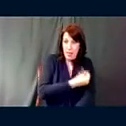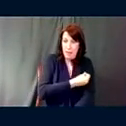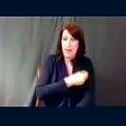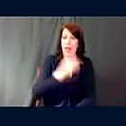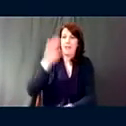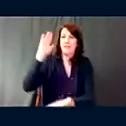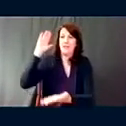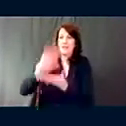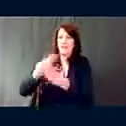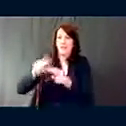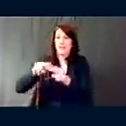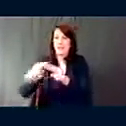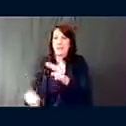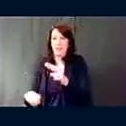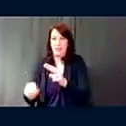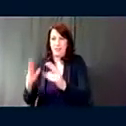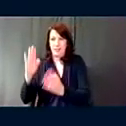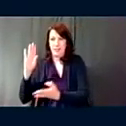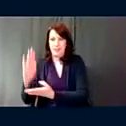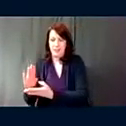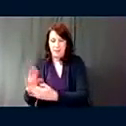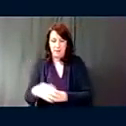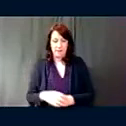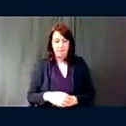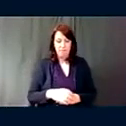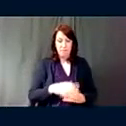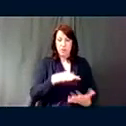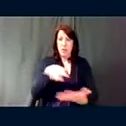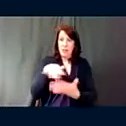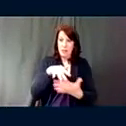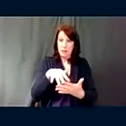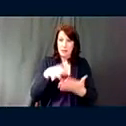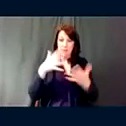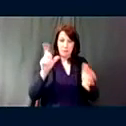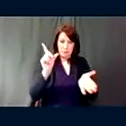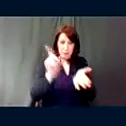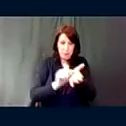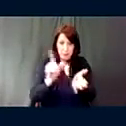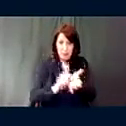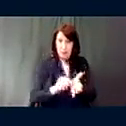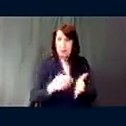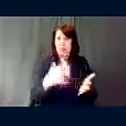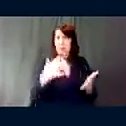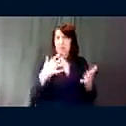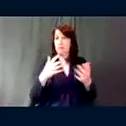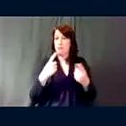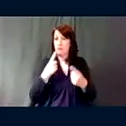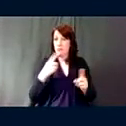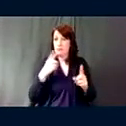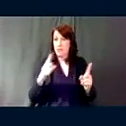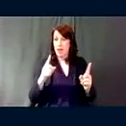VILLAGES SO COST STRUCTURE DECLINED. THIS WAS THE STUDY. AND IT GOT PUBLISHED. IT GOT COVERAGE.